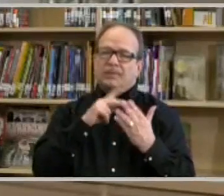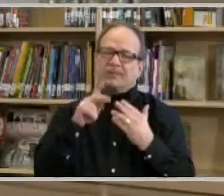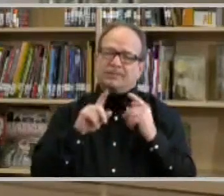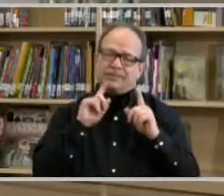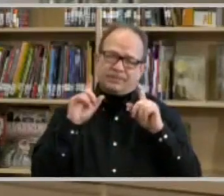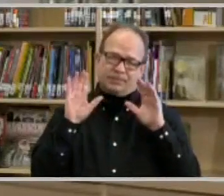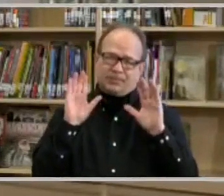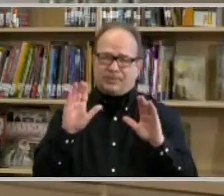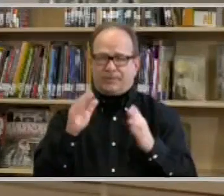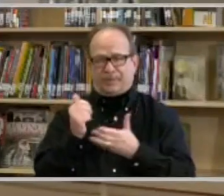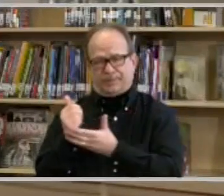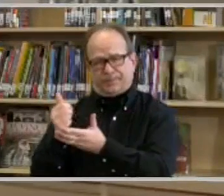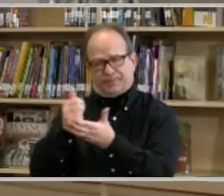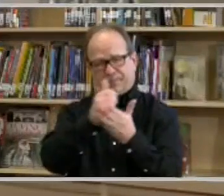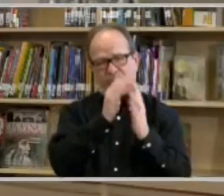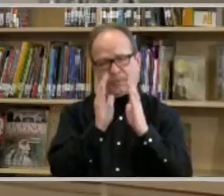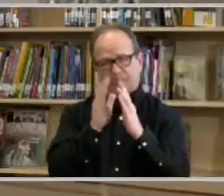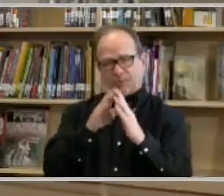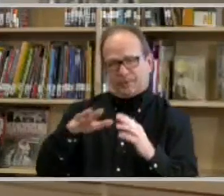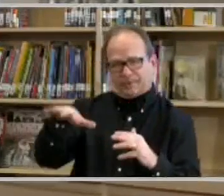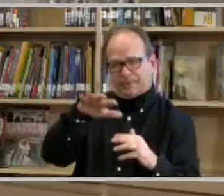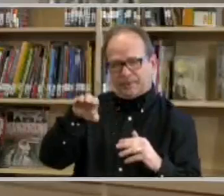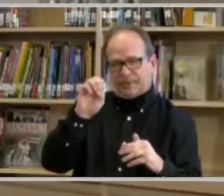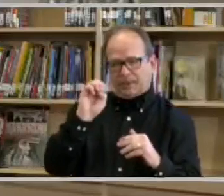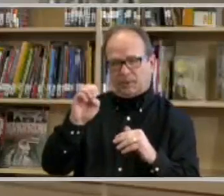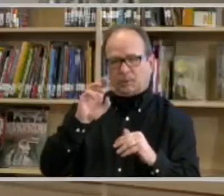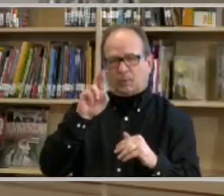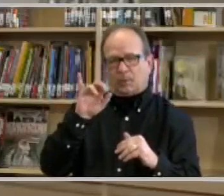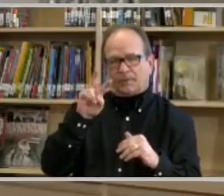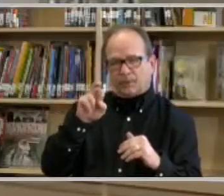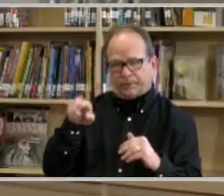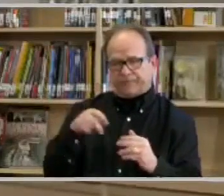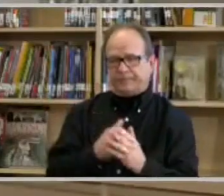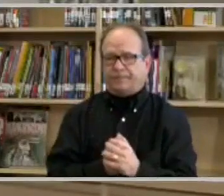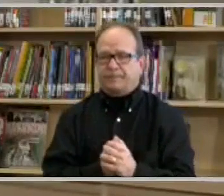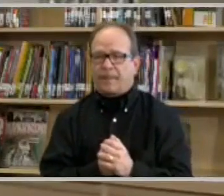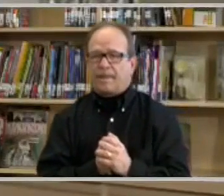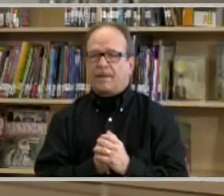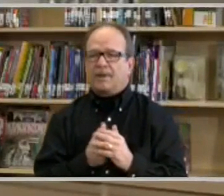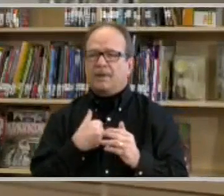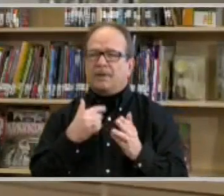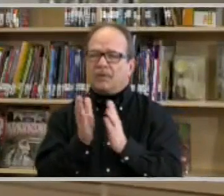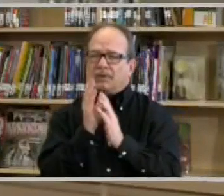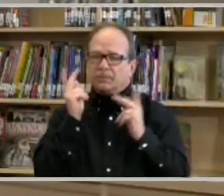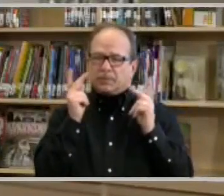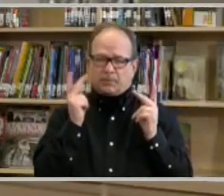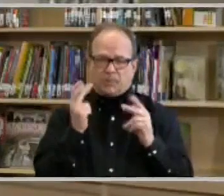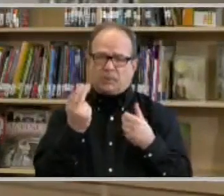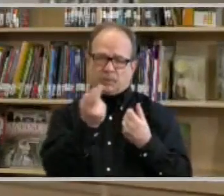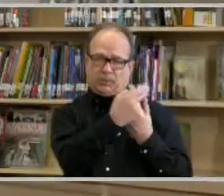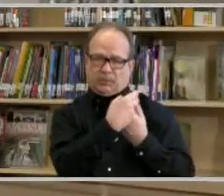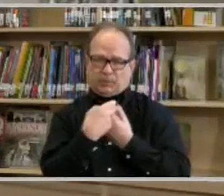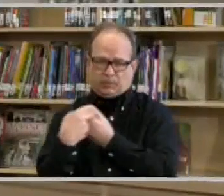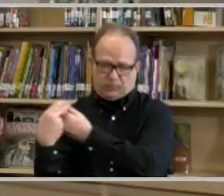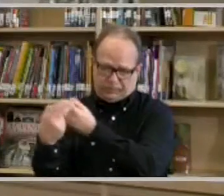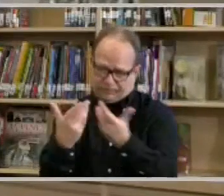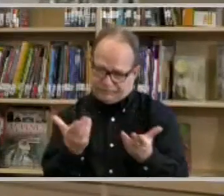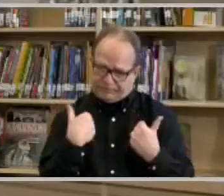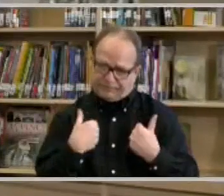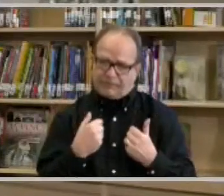AND THAT HAS BEEN A TREMENDOUS HELP TO ALL OF US.